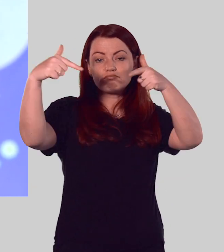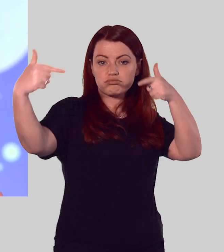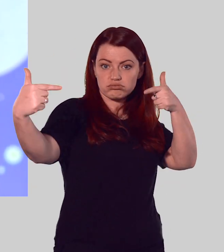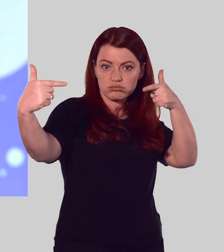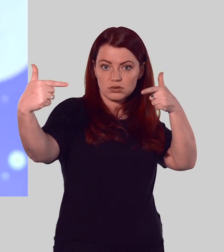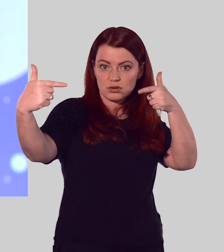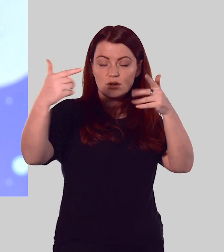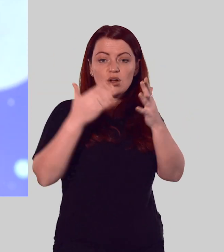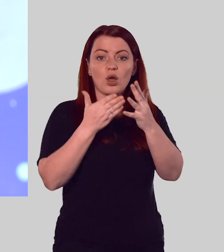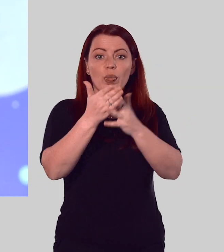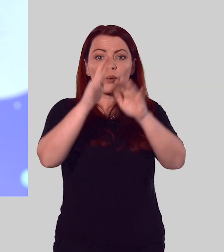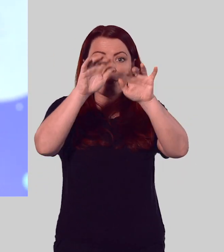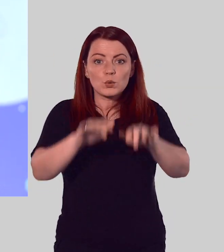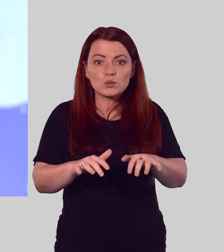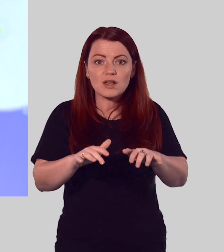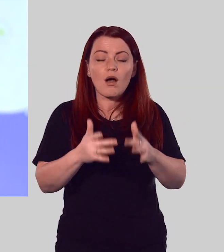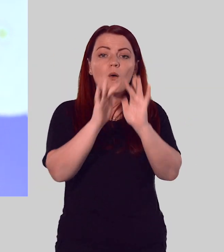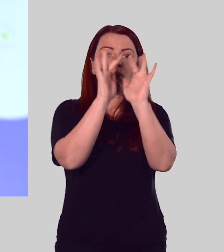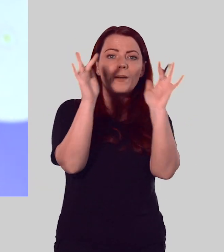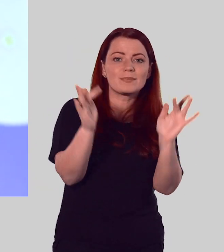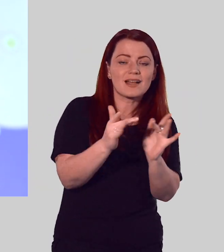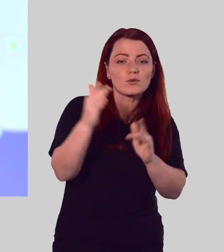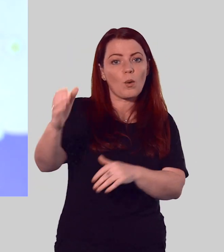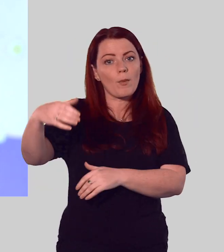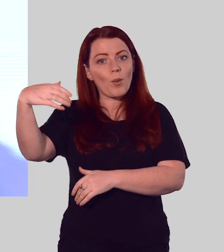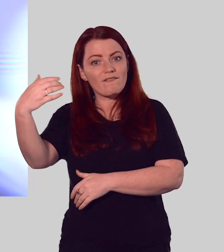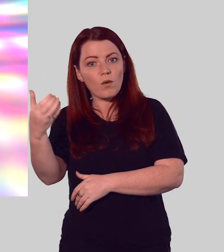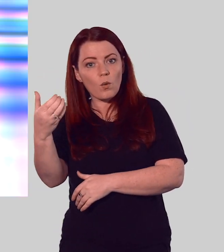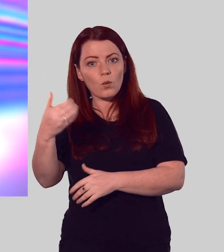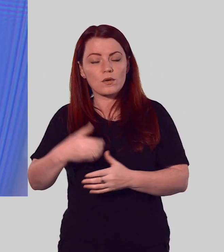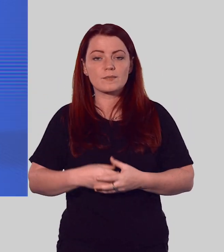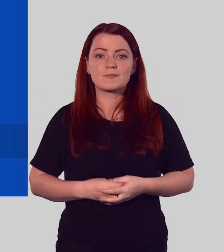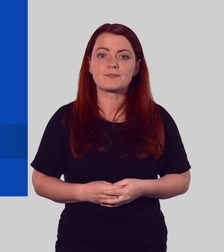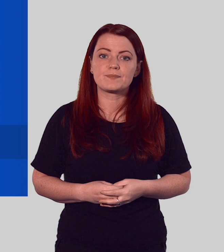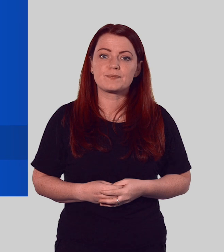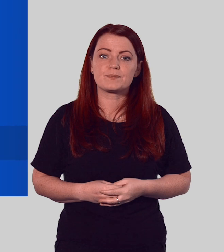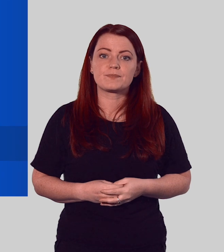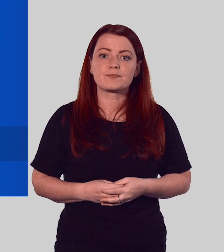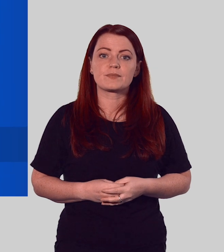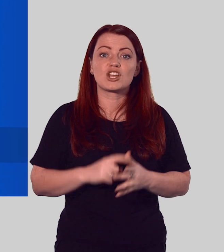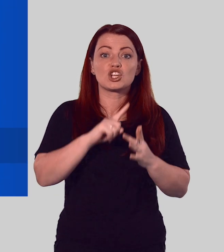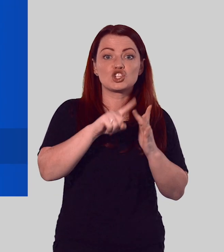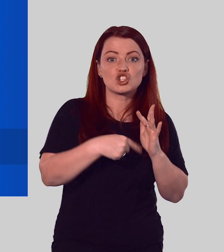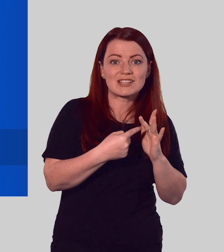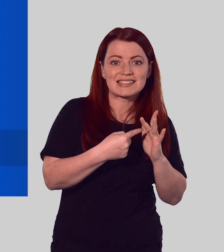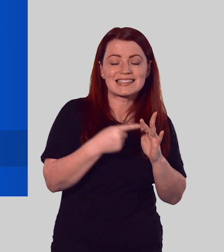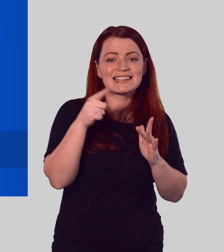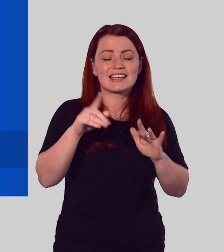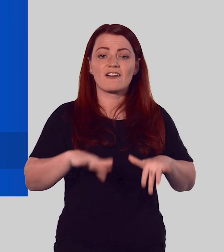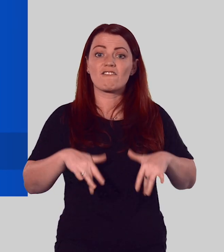using a computer, web browser or a mobile phone. Jitsi a free web-based video conferencing